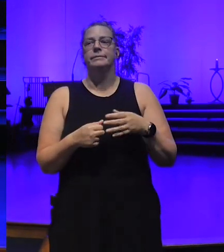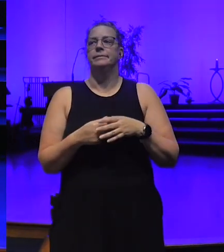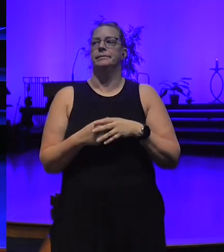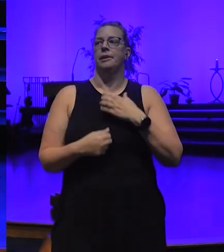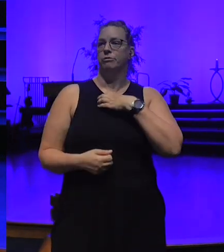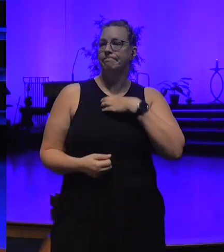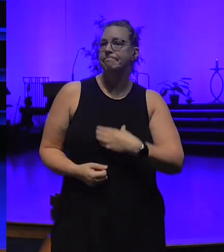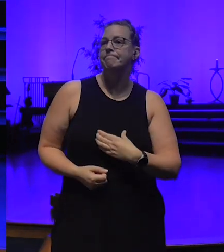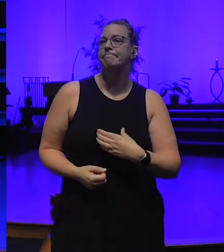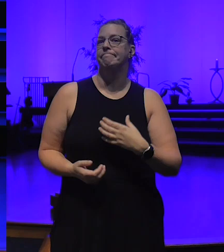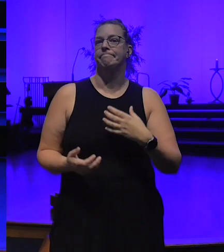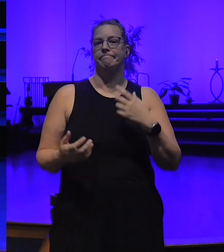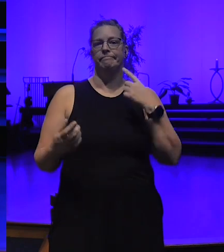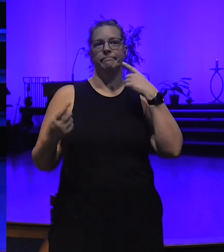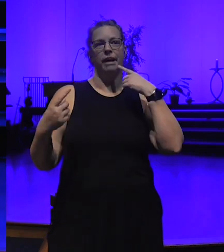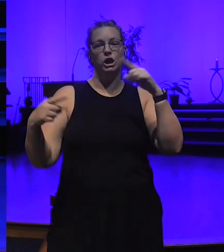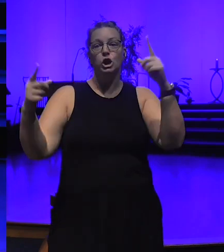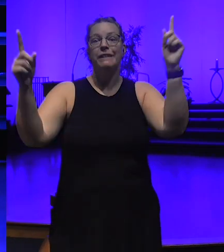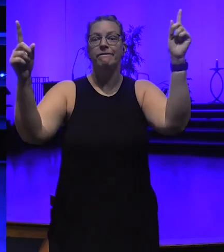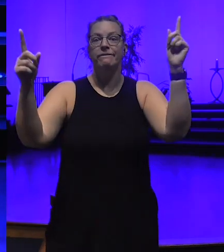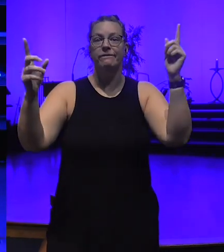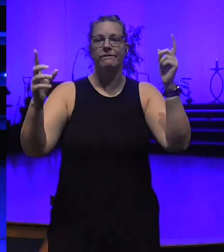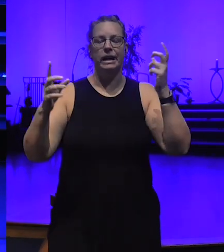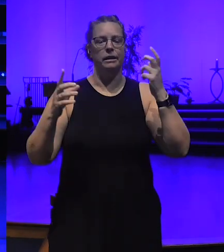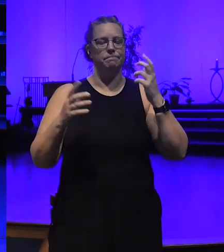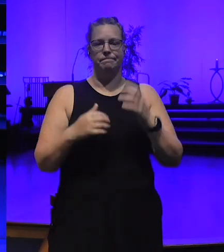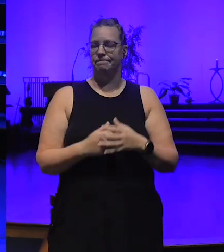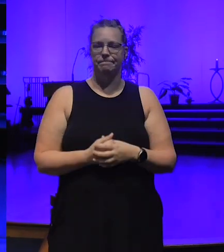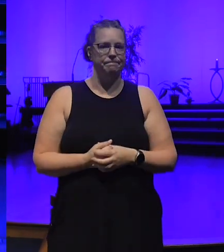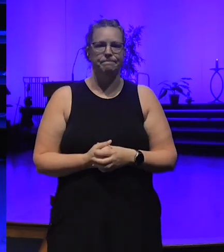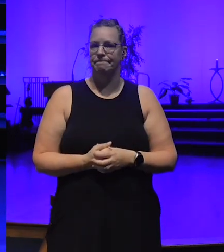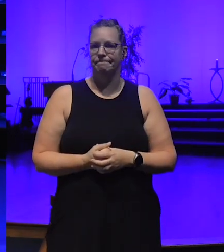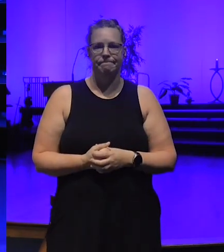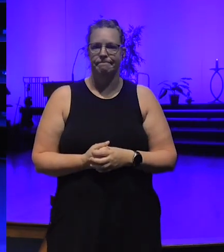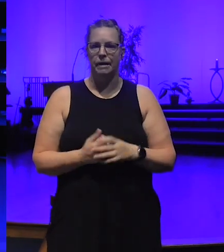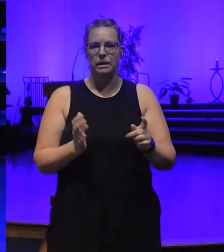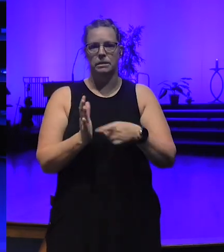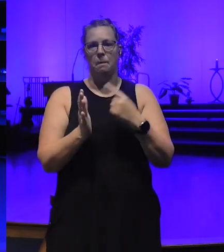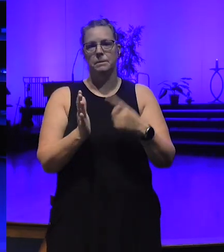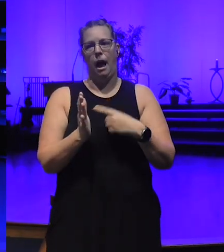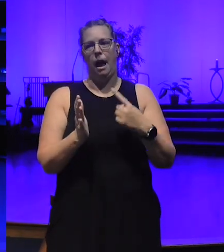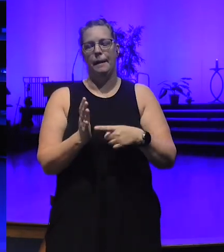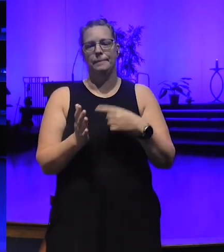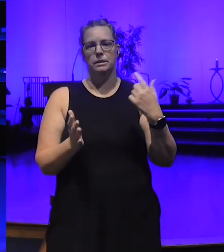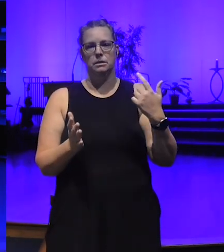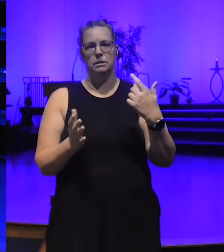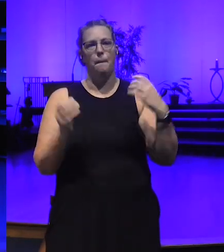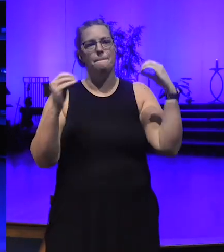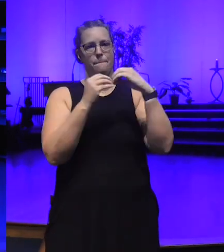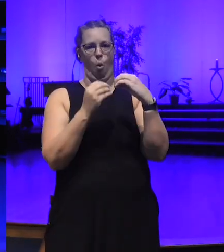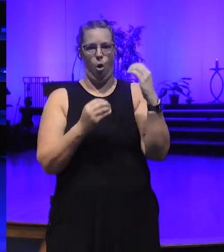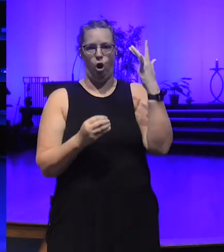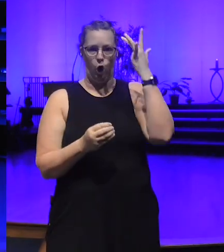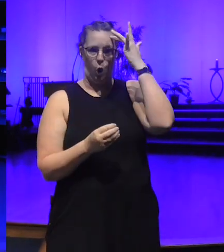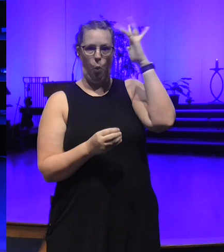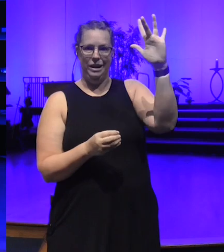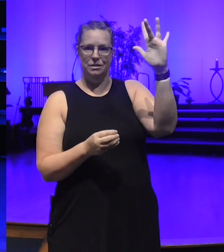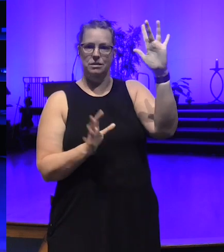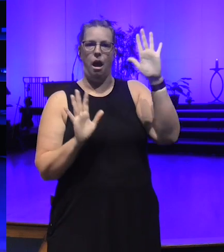to achieve out there there's sometimes greater wisdom in not having any at all and taking a